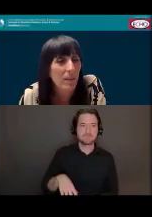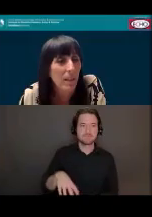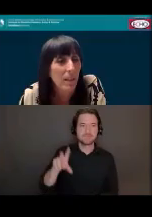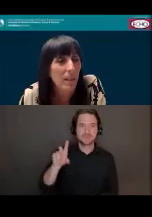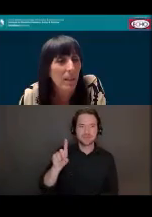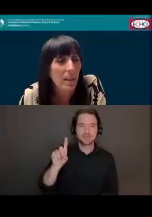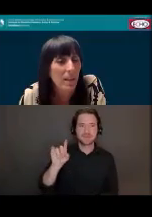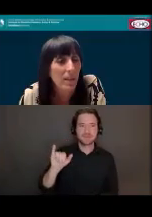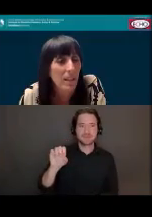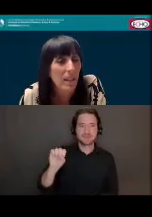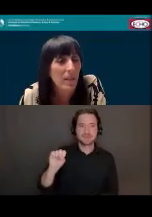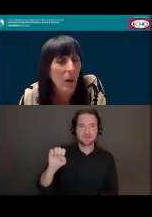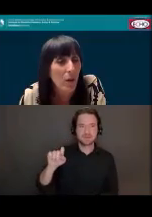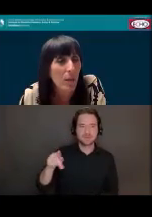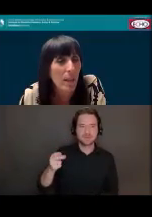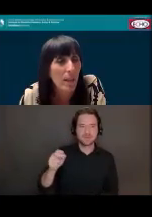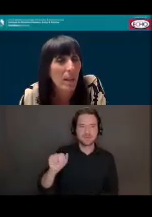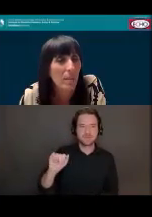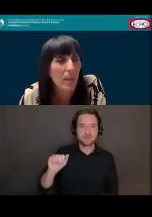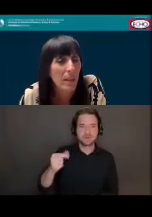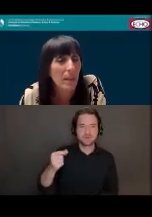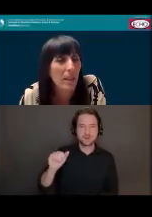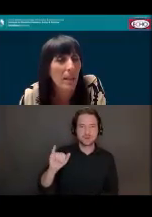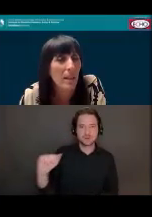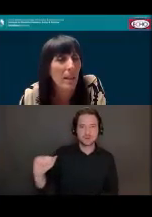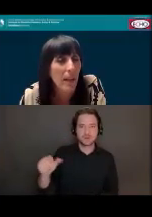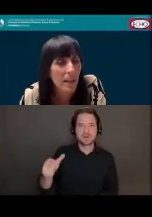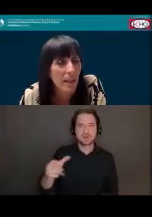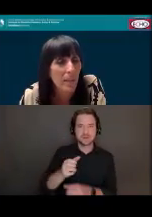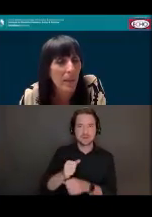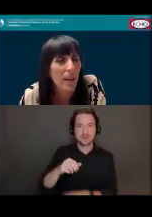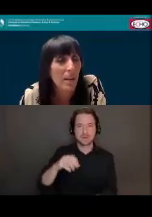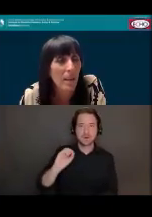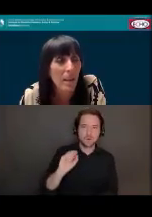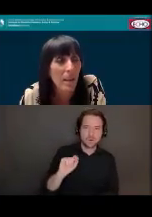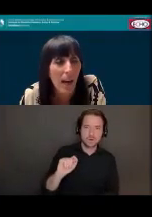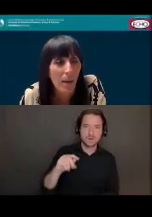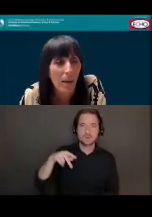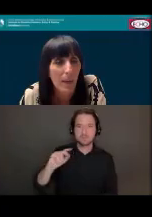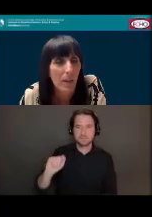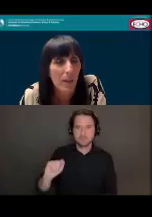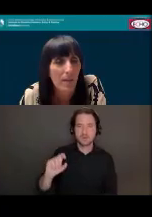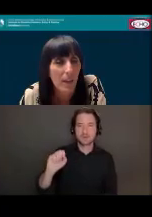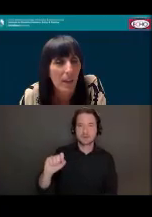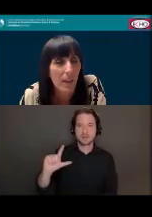read he receives OT, PT, SLP and monthly outpatient feeding